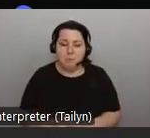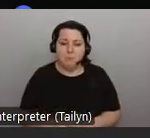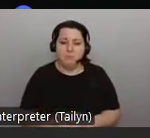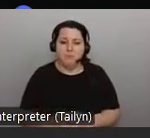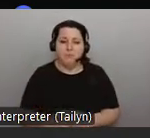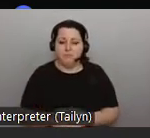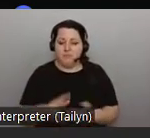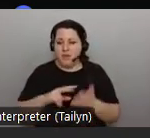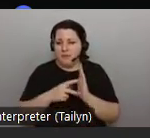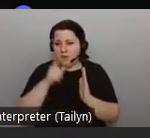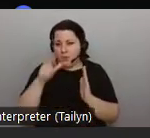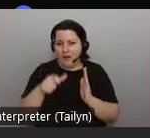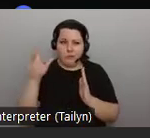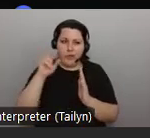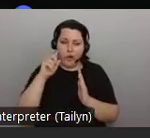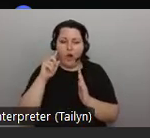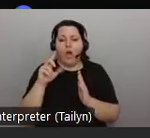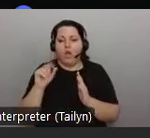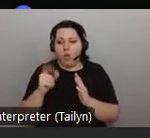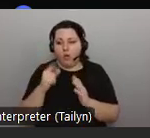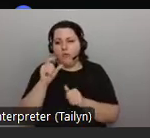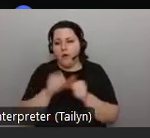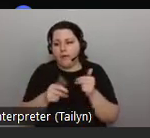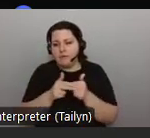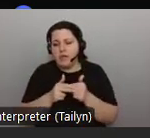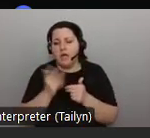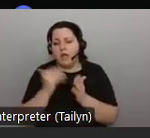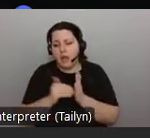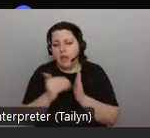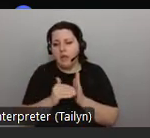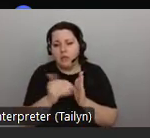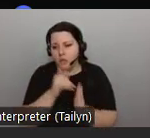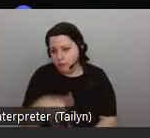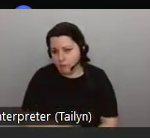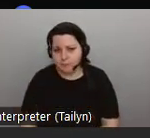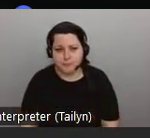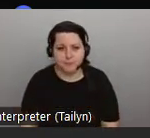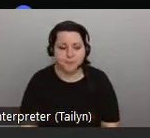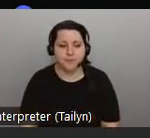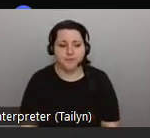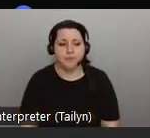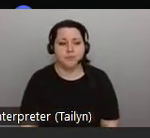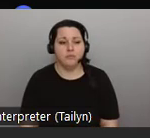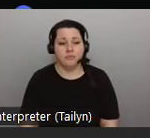adding any information. So if I added this logo to all of our slides I would